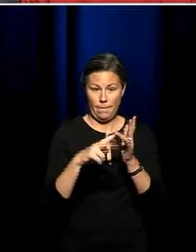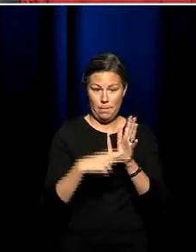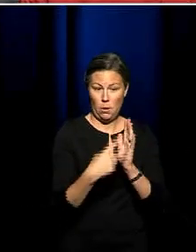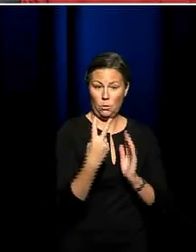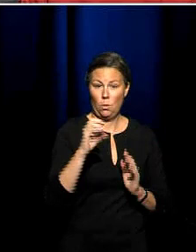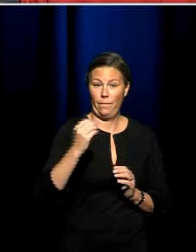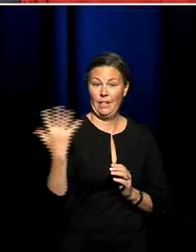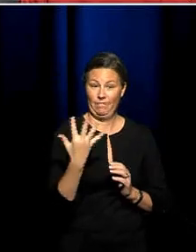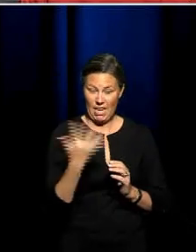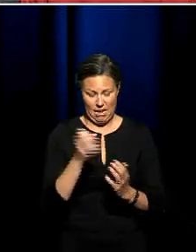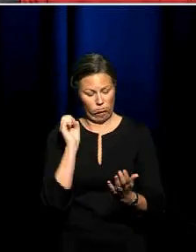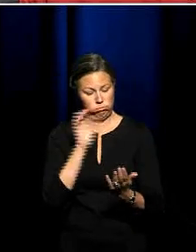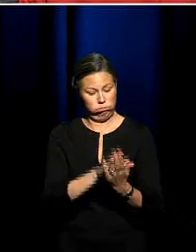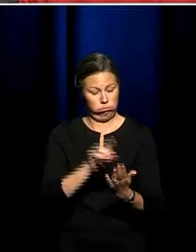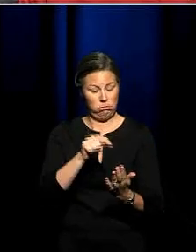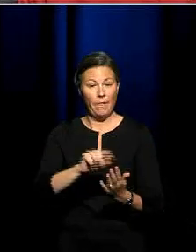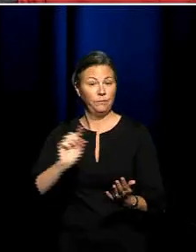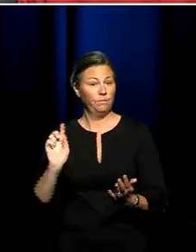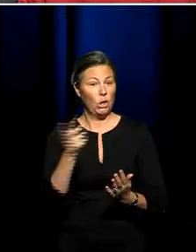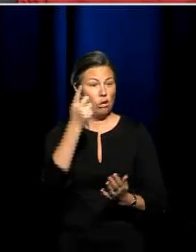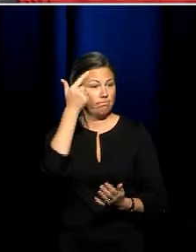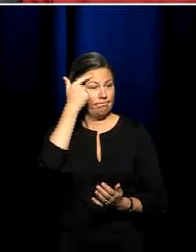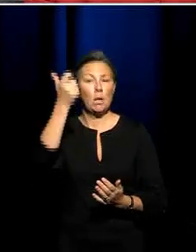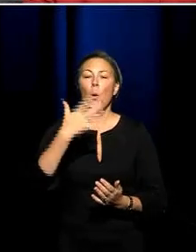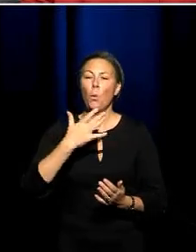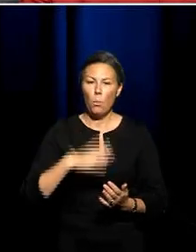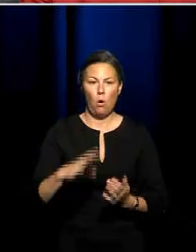recommendation was that a Royal Commission be called into violence,